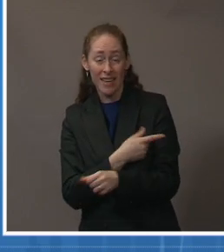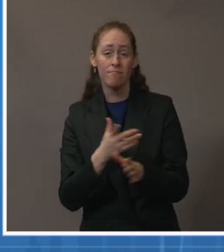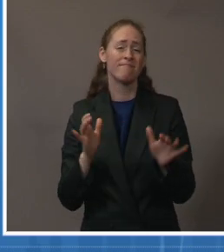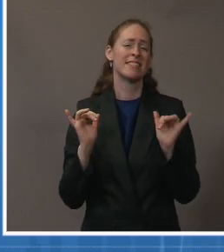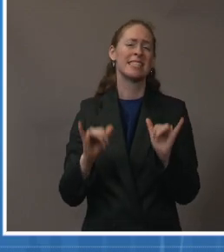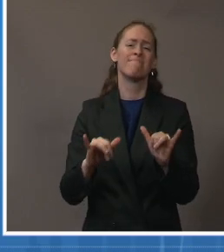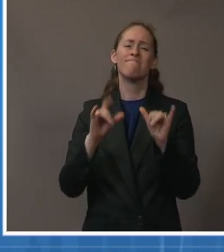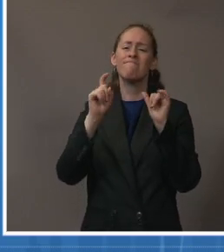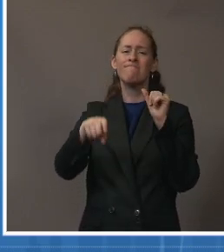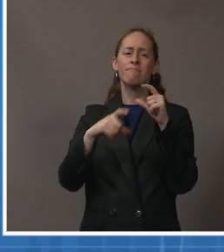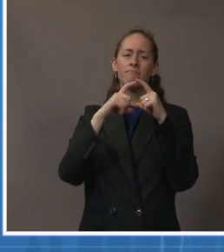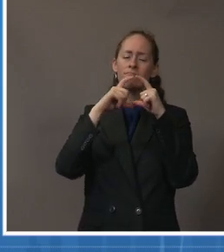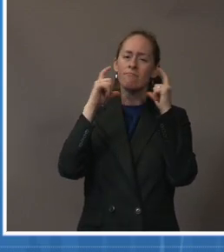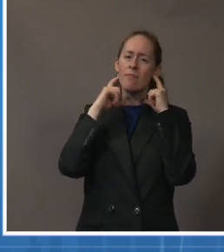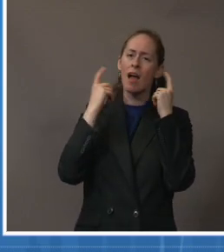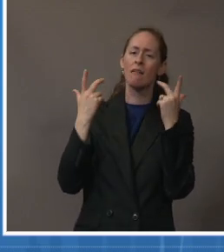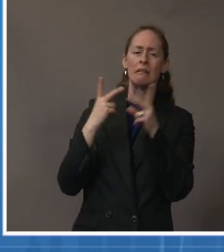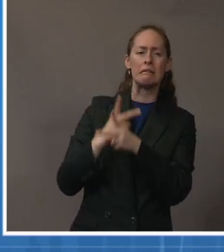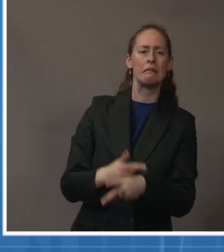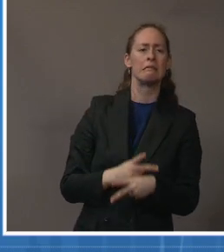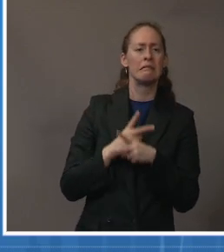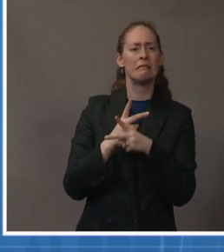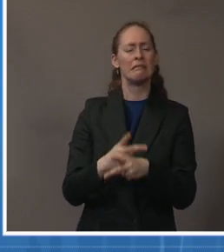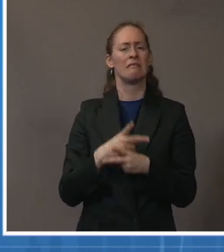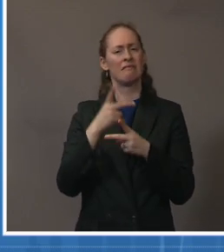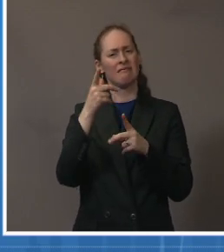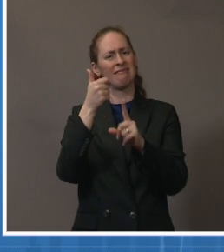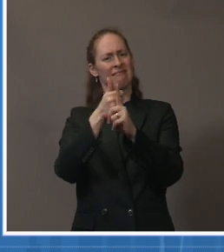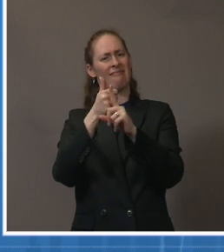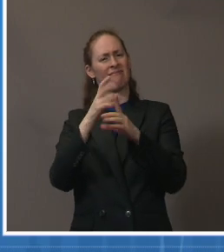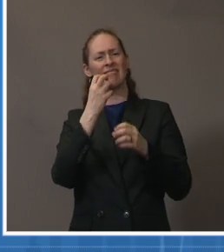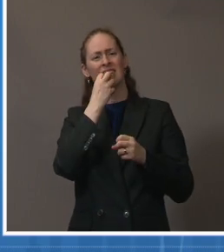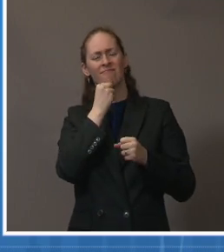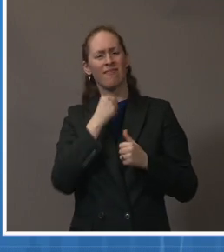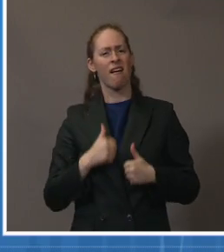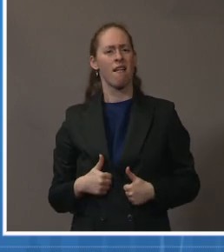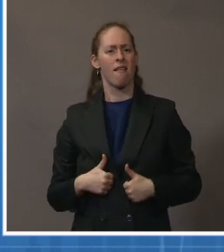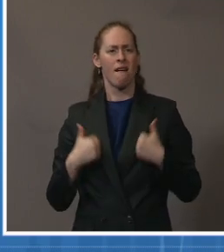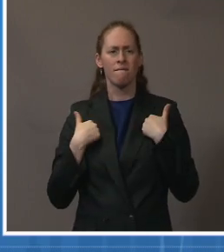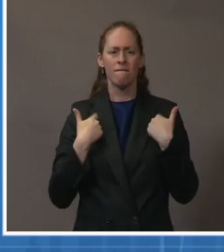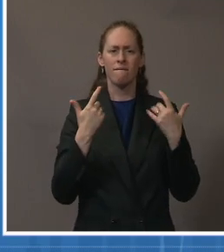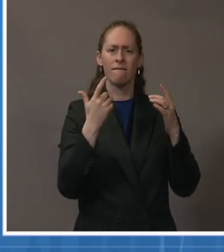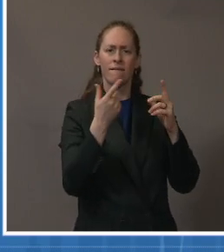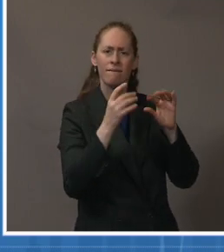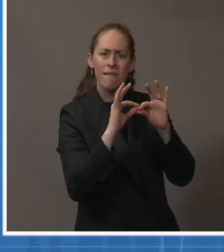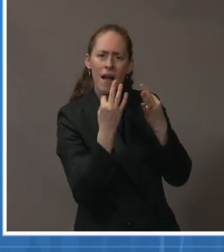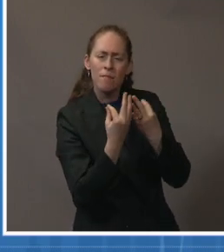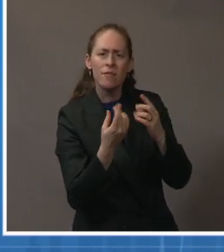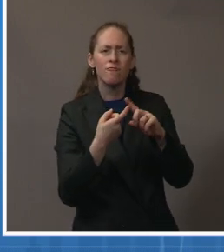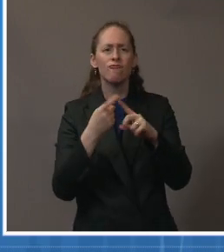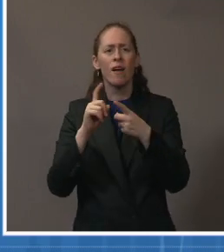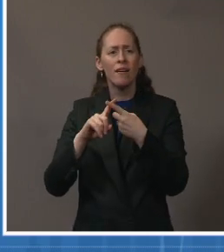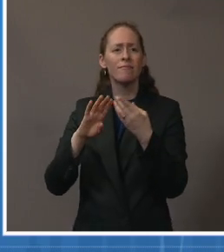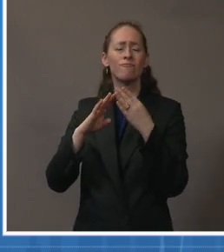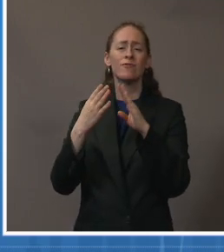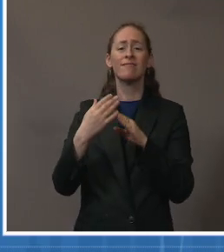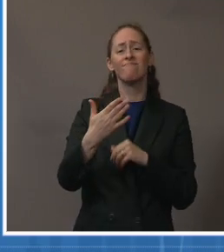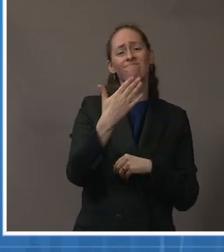to protect themselves, their friends, family, and community. With that, thank you, and I'll turn things over to Dr. Fauci.